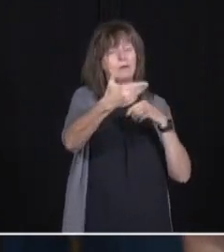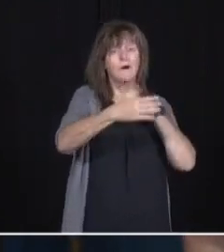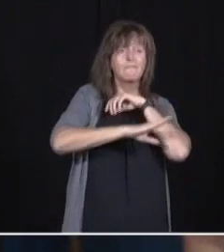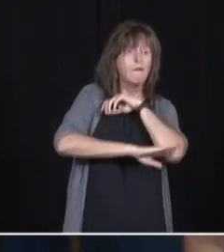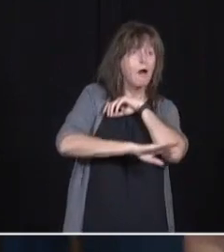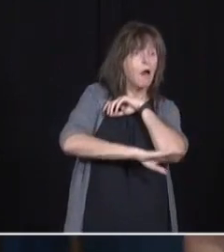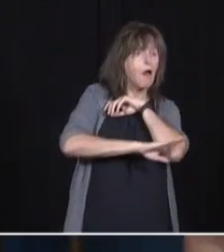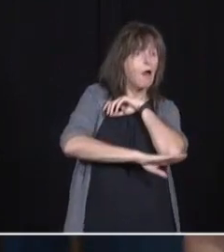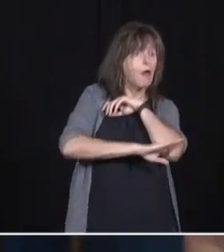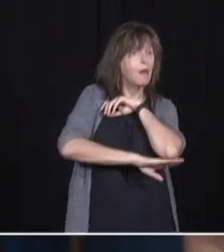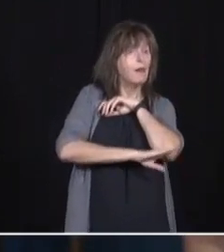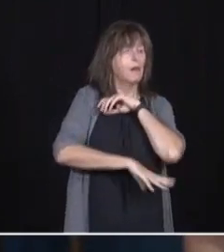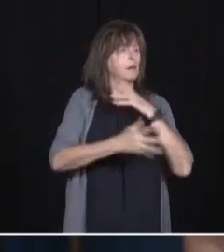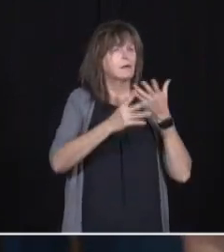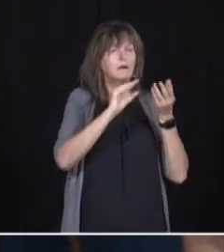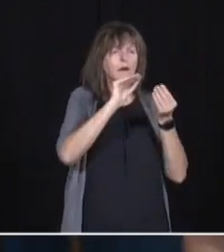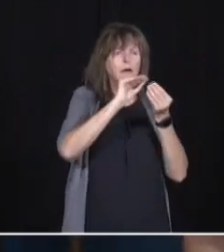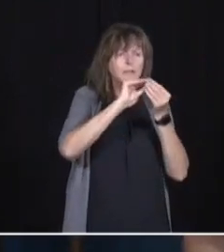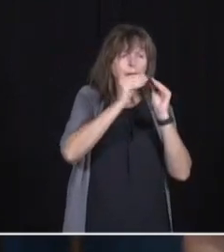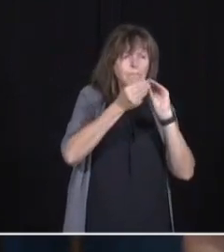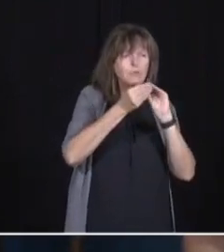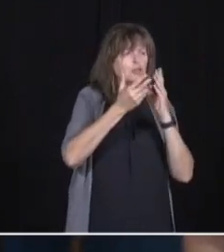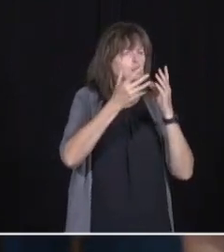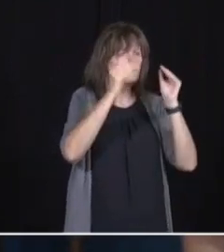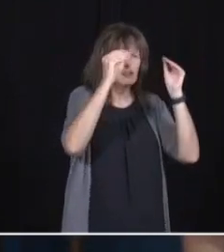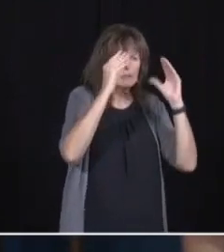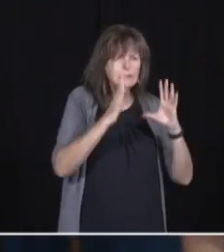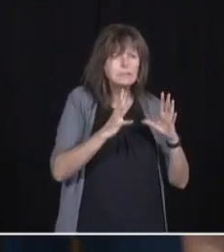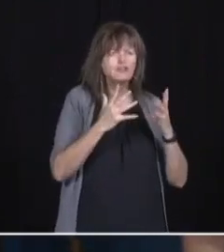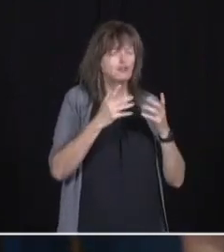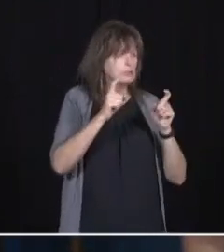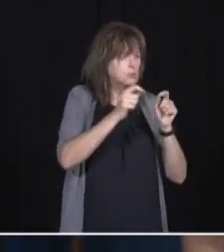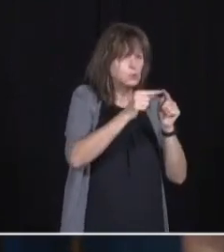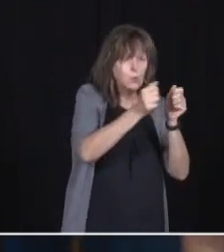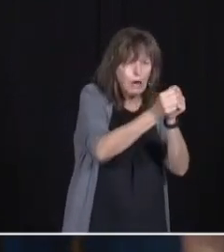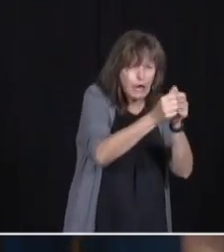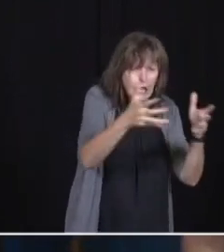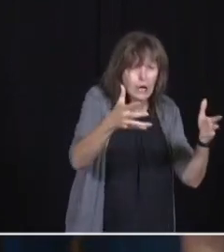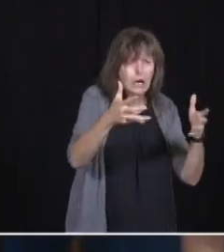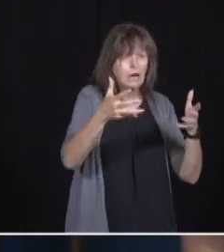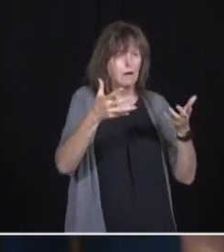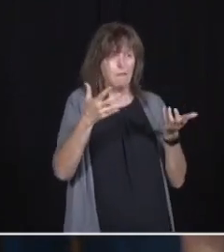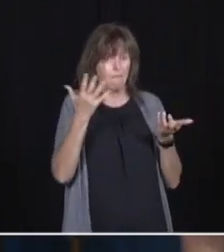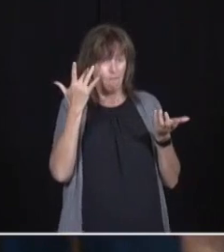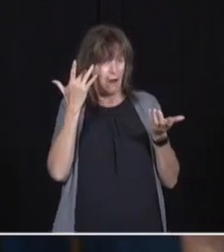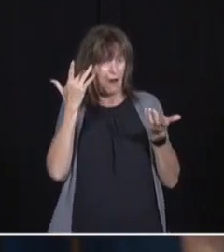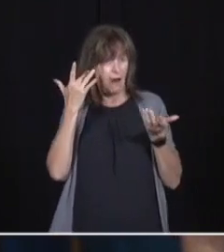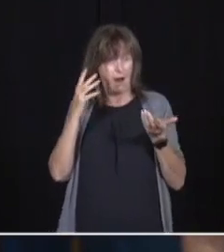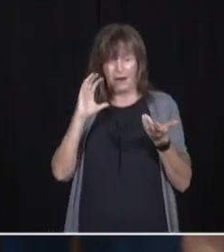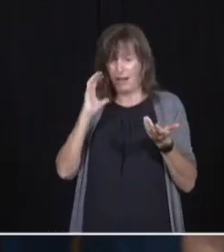Hi Premier. My question is on education as well. So the Liberal party has released a plan for the